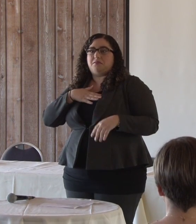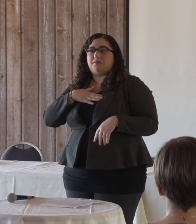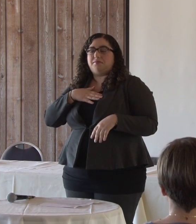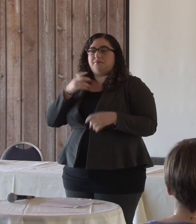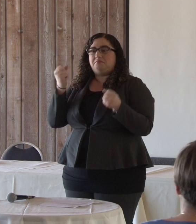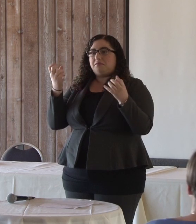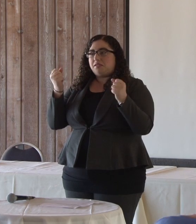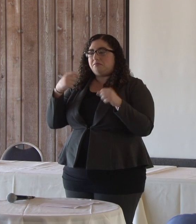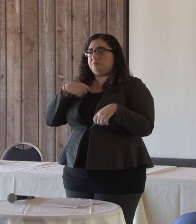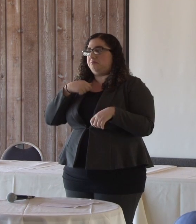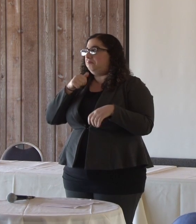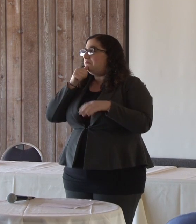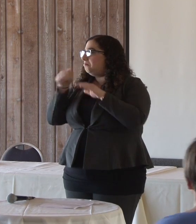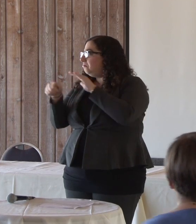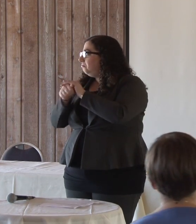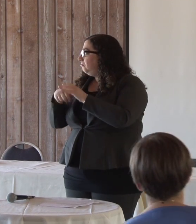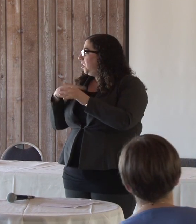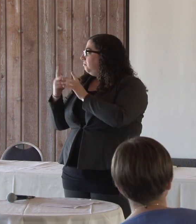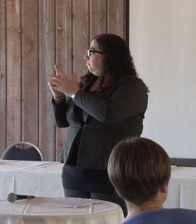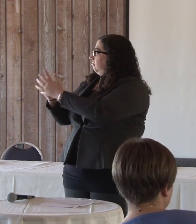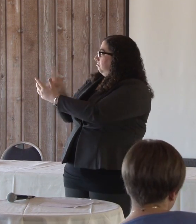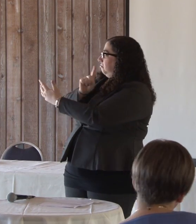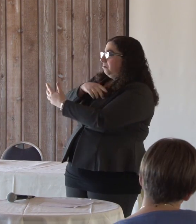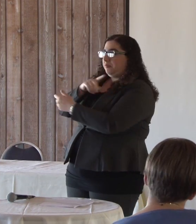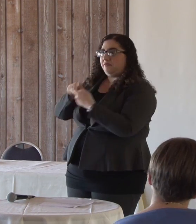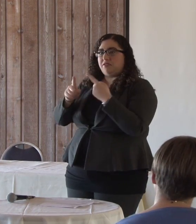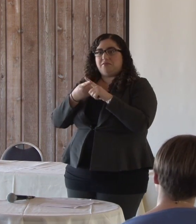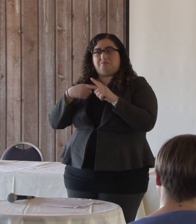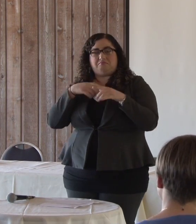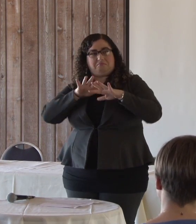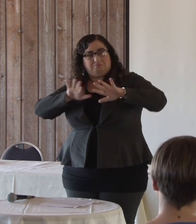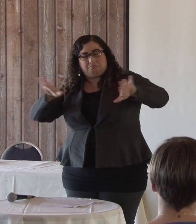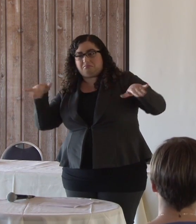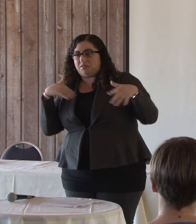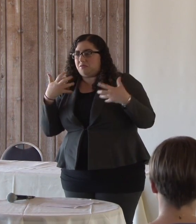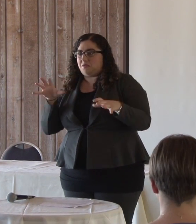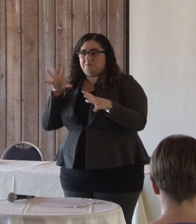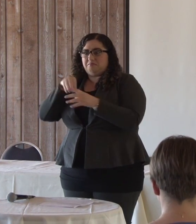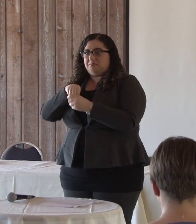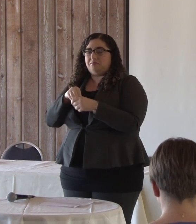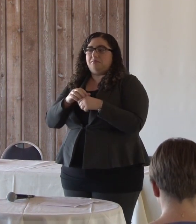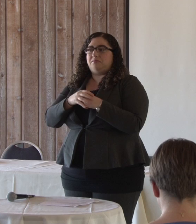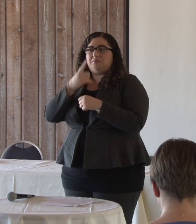identity conflict that I was not proud to be a deaf person. I didn't.